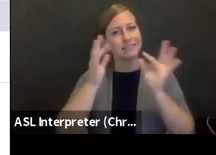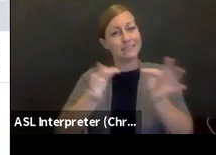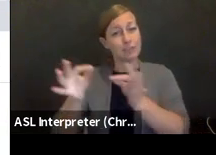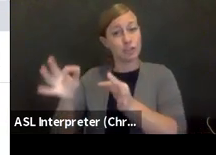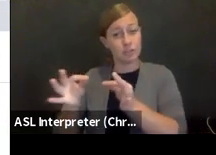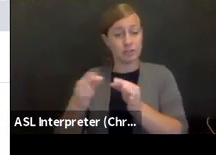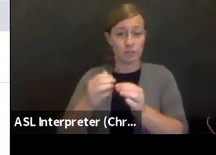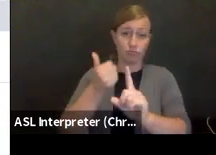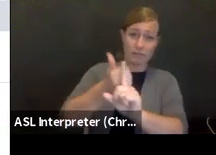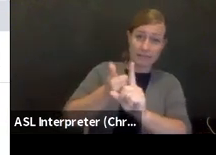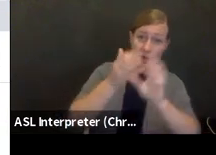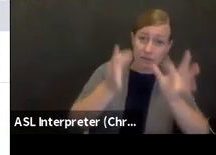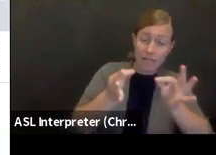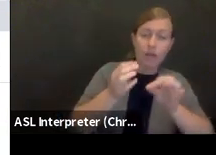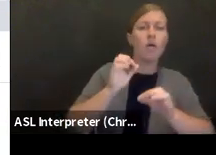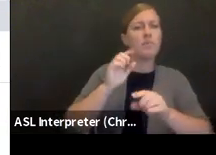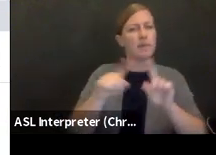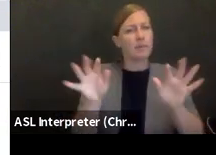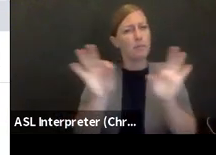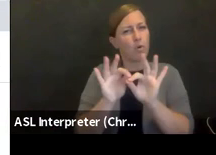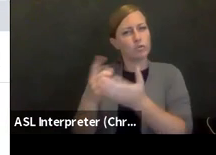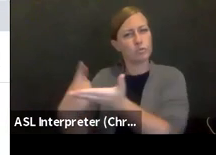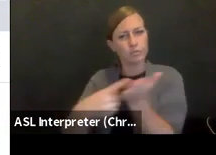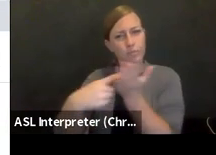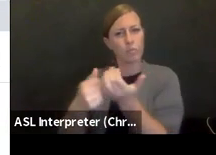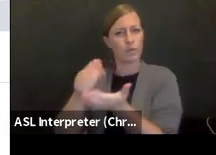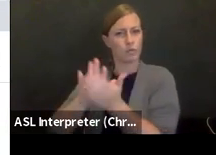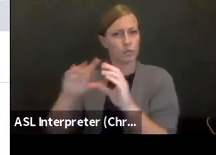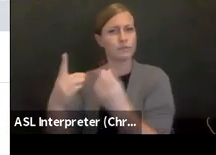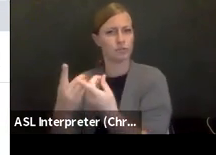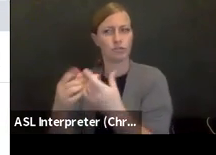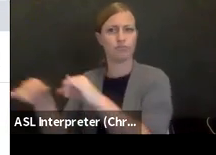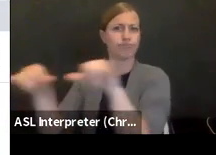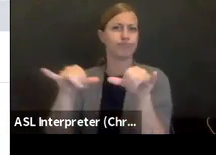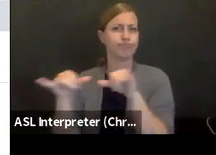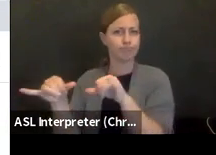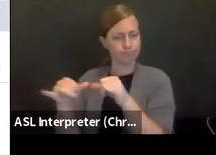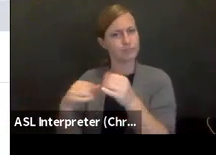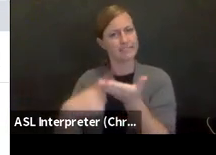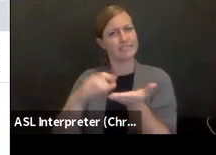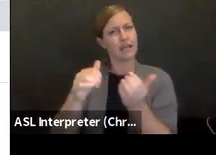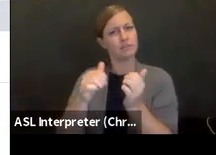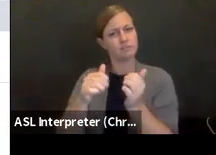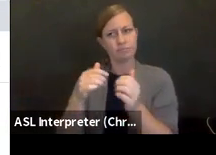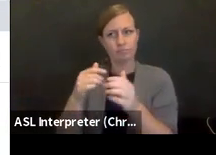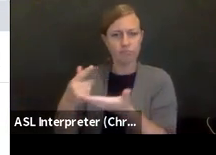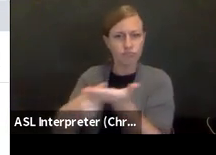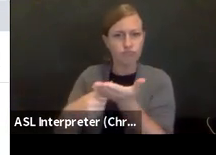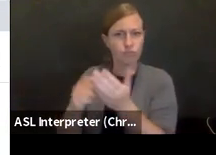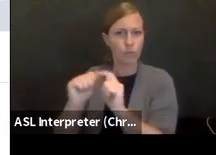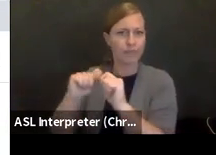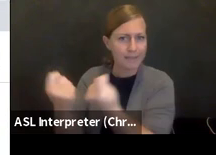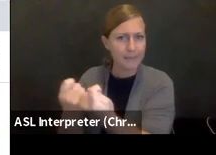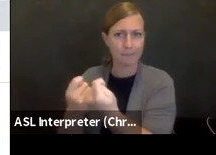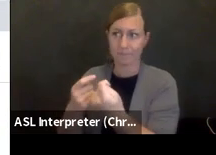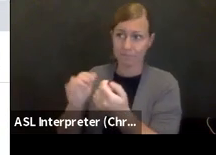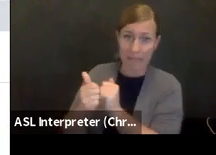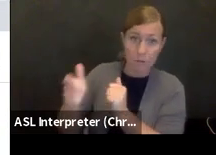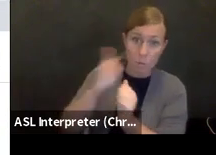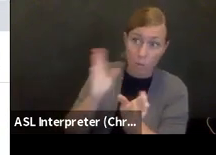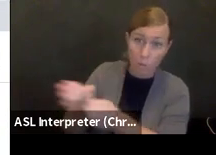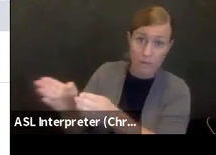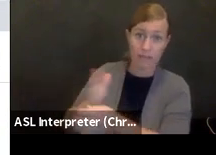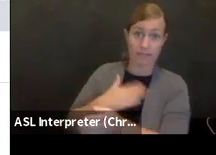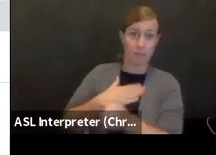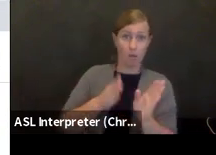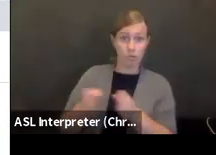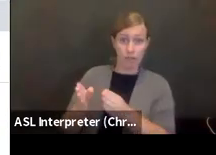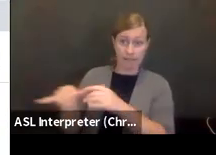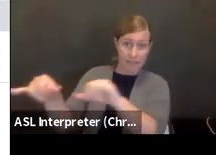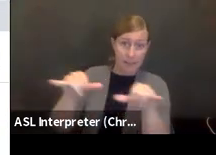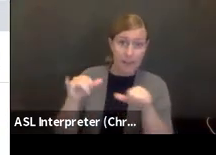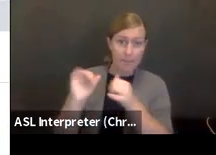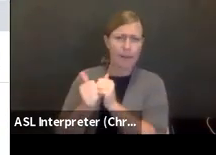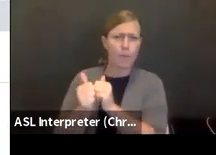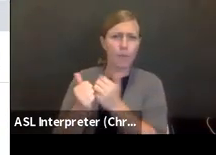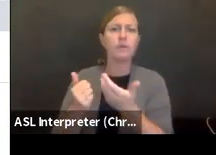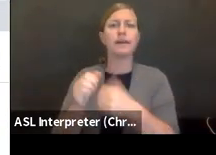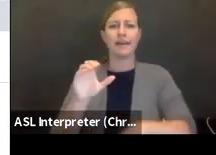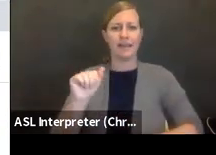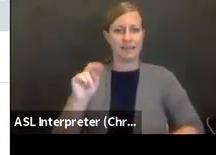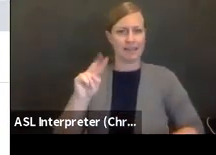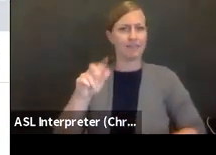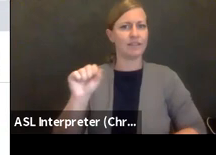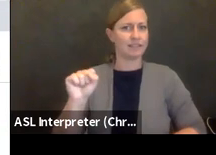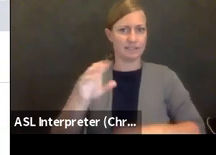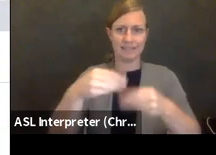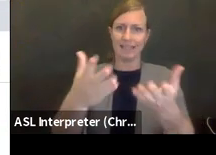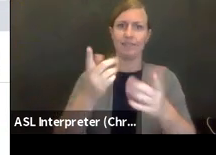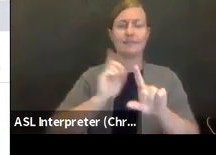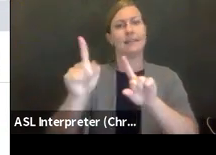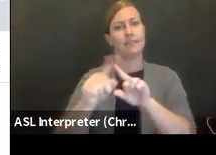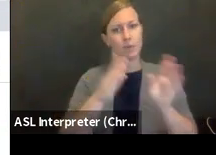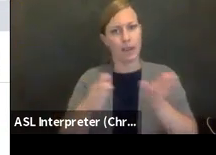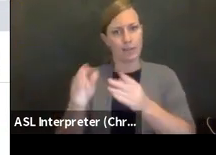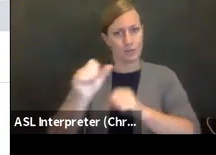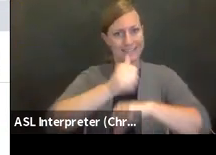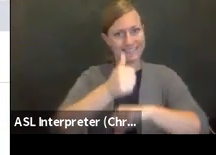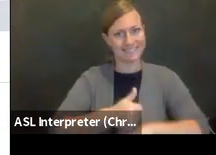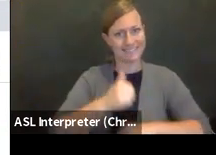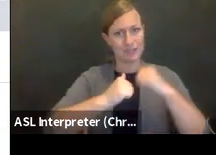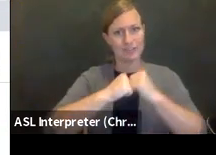ESD 113 - Andrew Hickman: Because you want it consistent for your students. So you can have those discussions with your team. Are they going to organize it and really have the discussion on what it will look like. And this lets you multiple ways to do it. So it's really up to you.